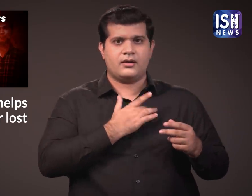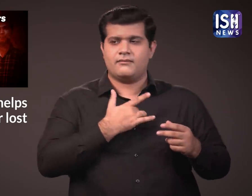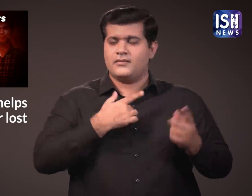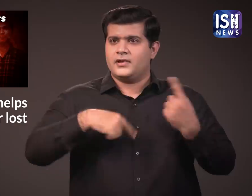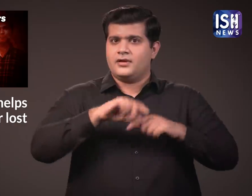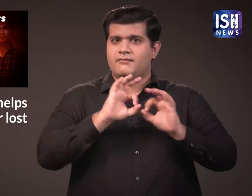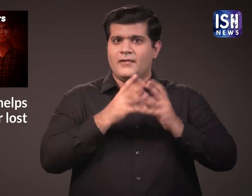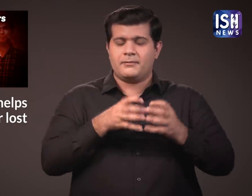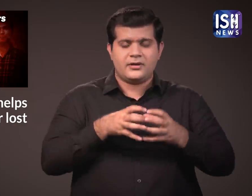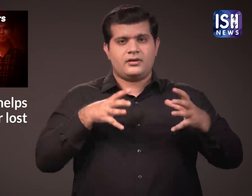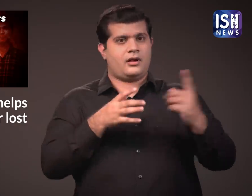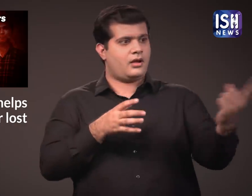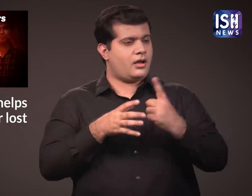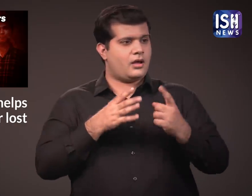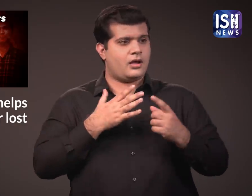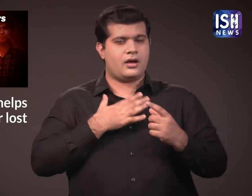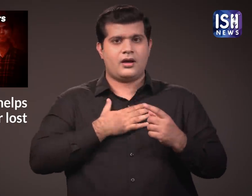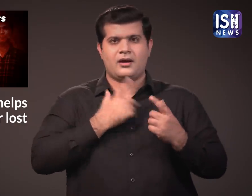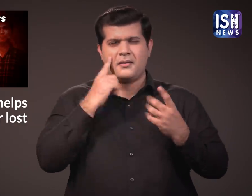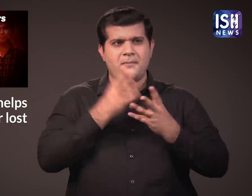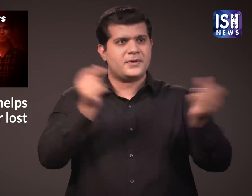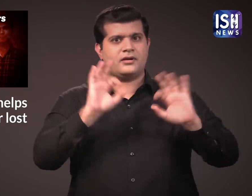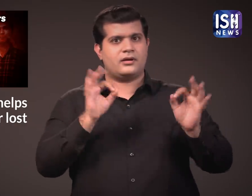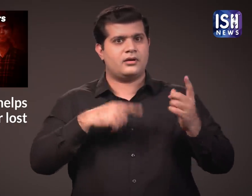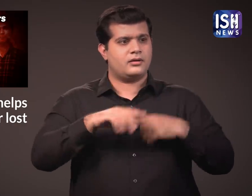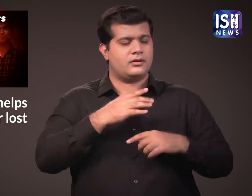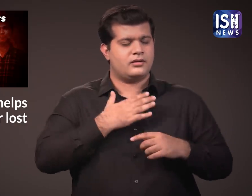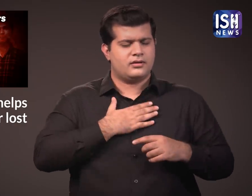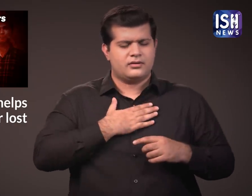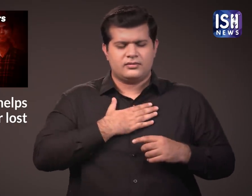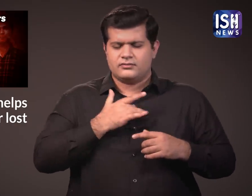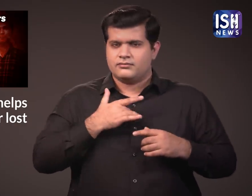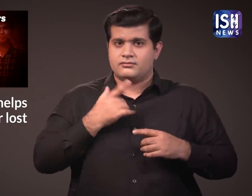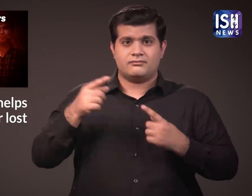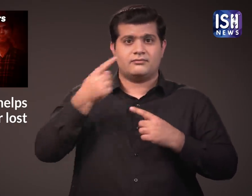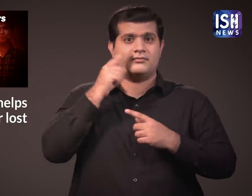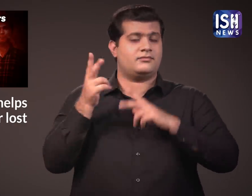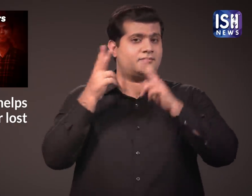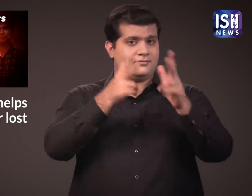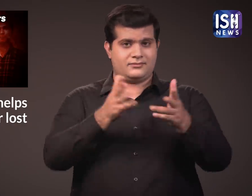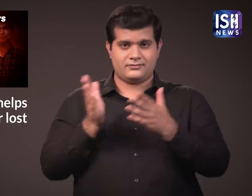My family is complete again.